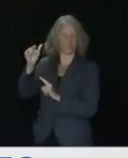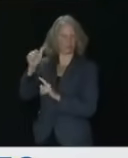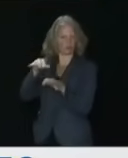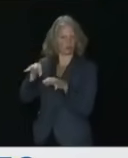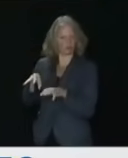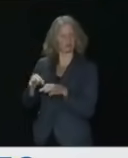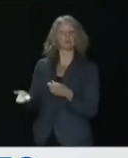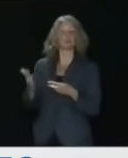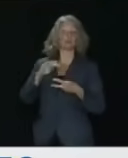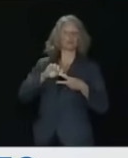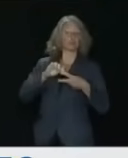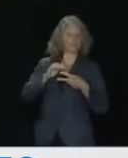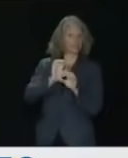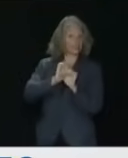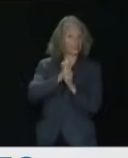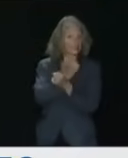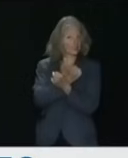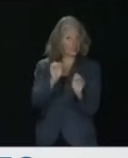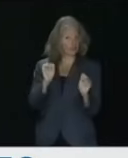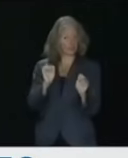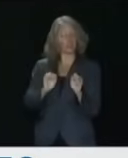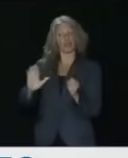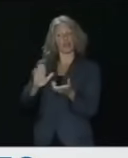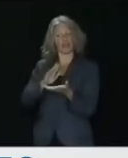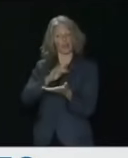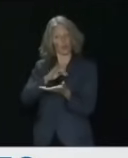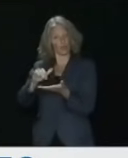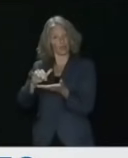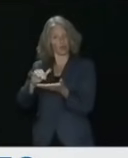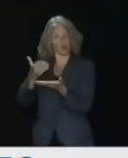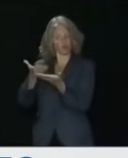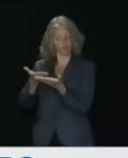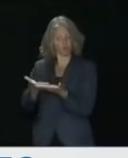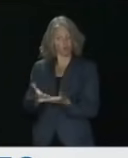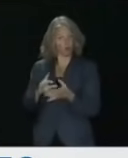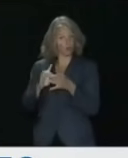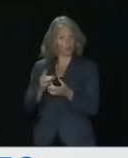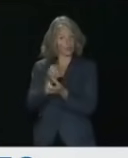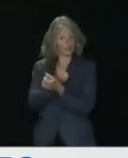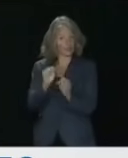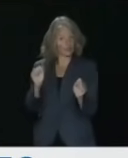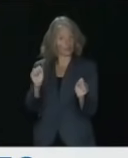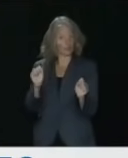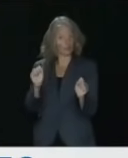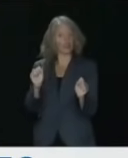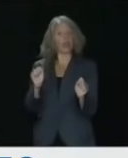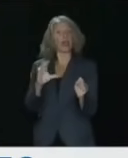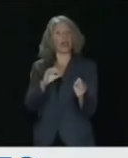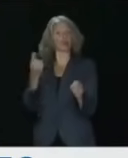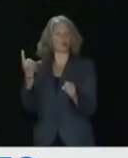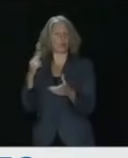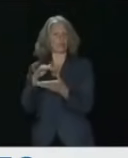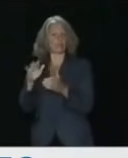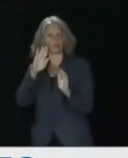FIRST OF ALL IS SAFETY.